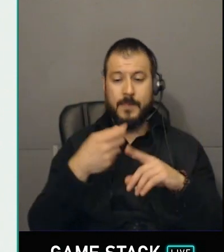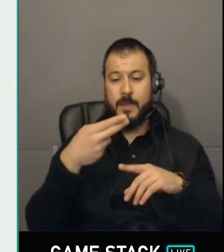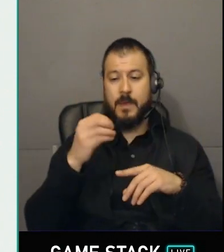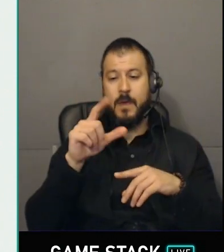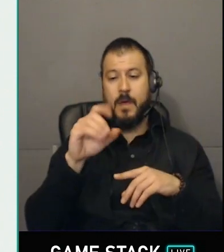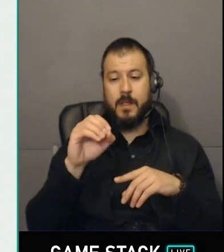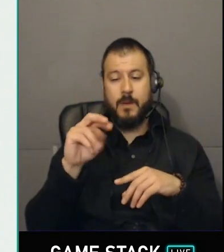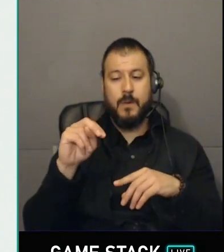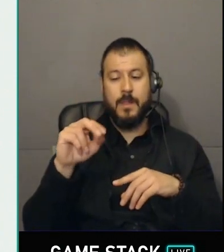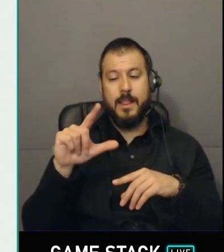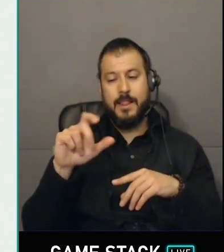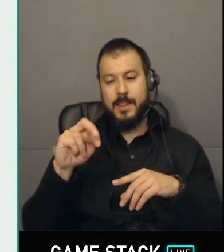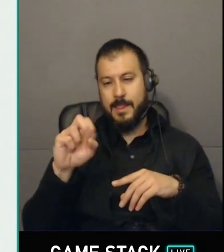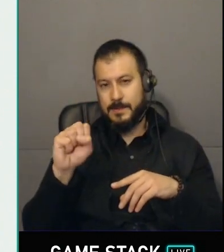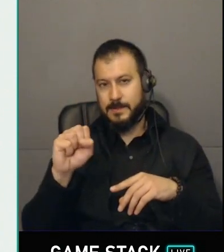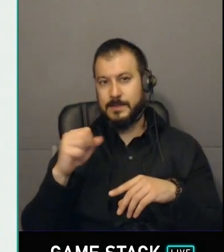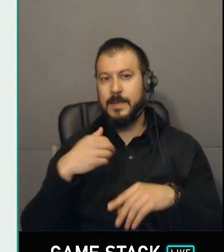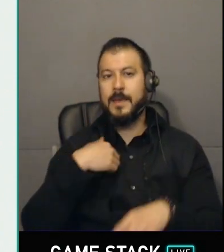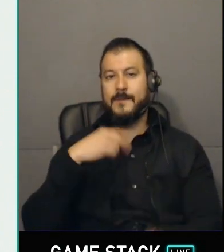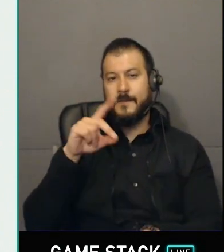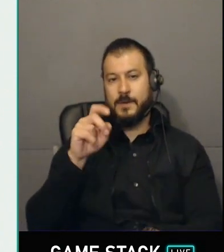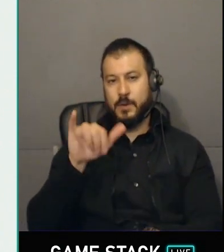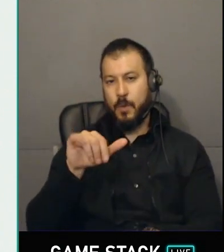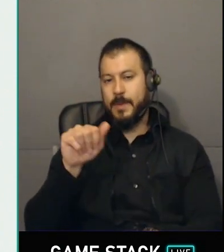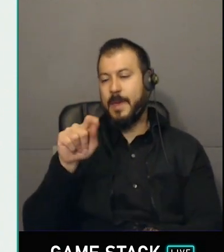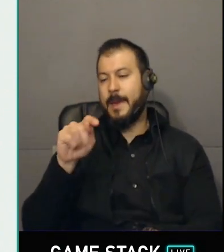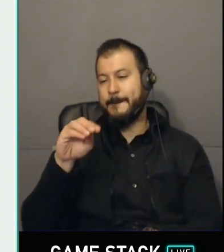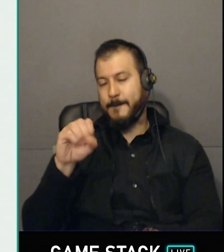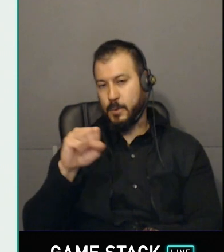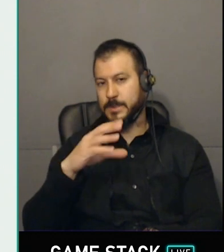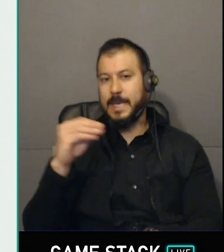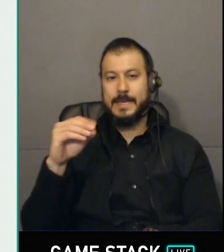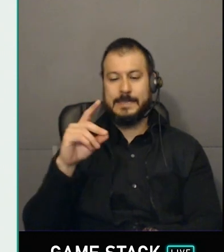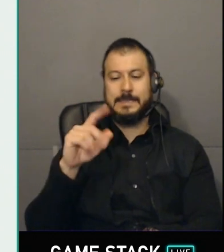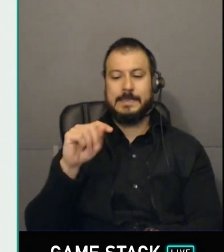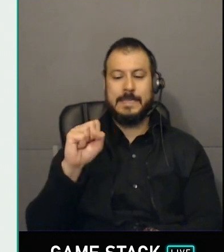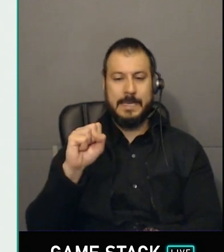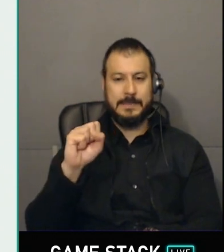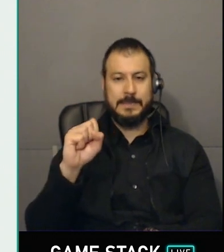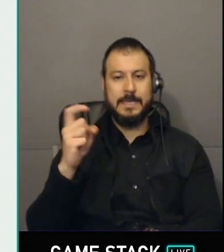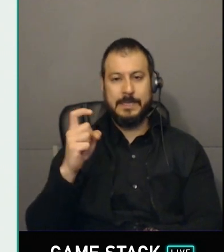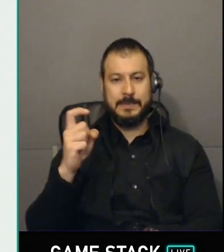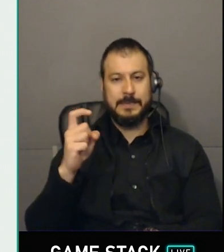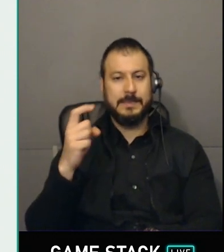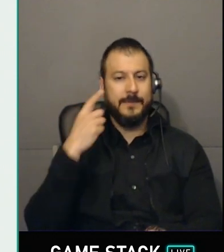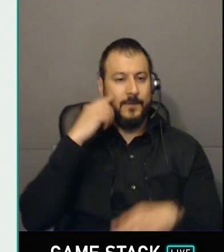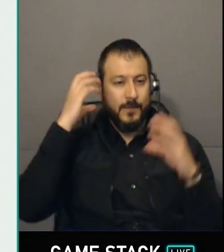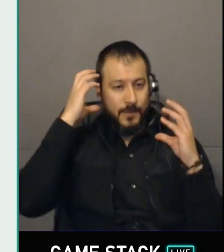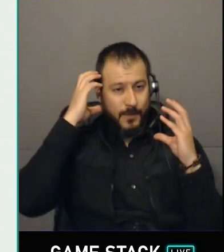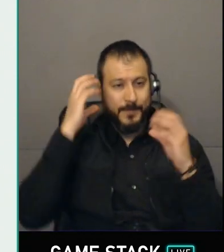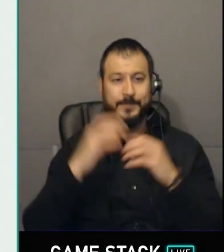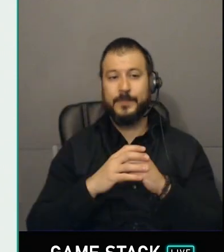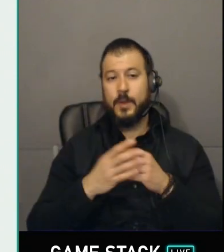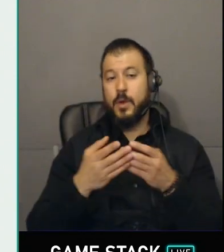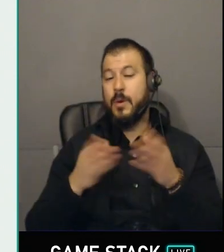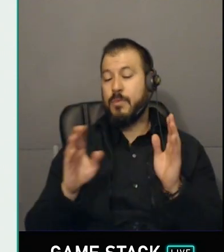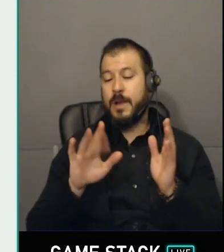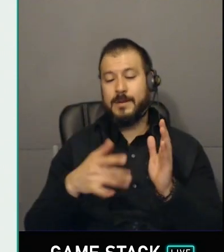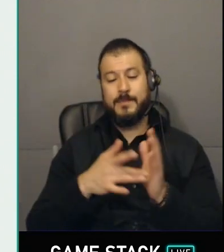We have Dolby Atmos for headphones and DTS:X for headphones. Broad middleware support. If you're using a middleware engine for